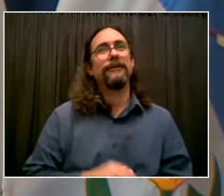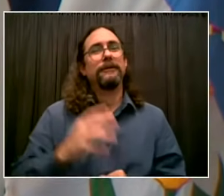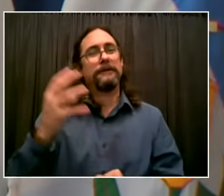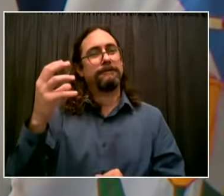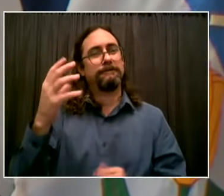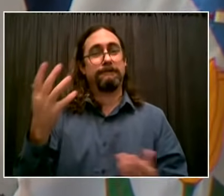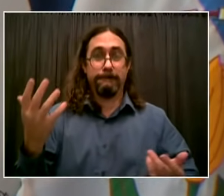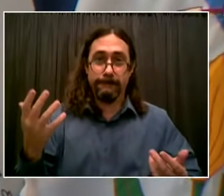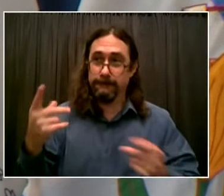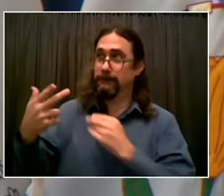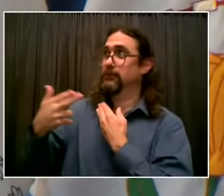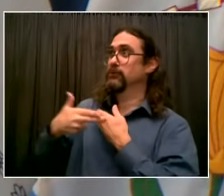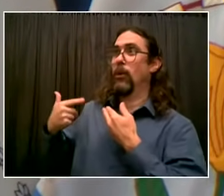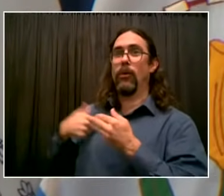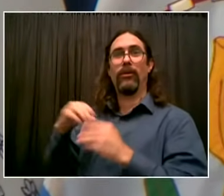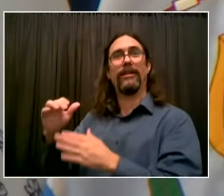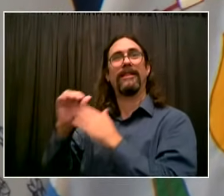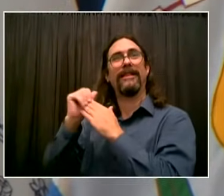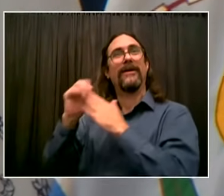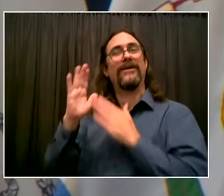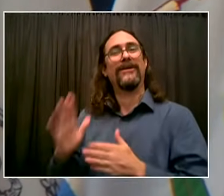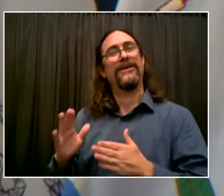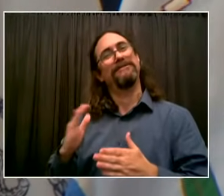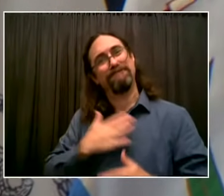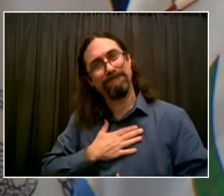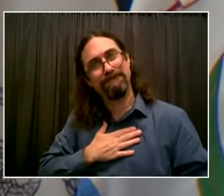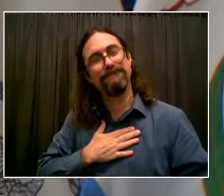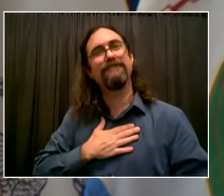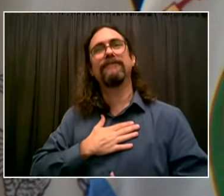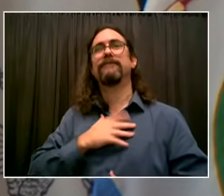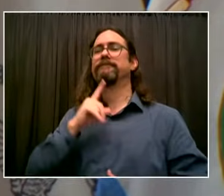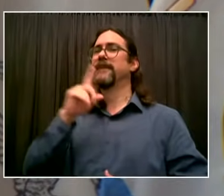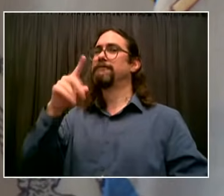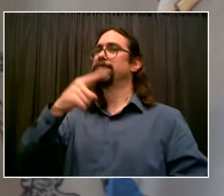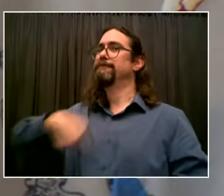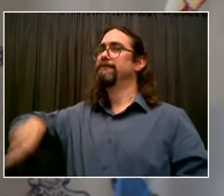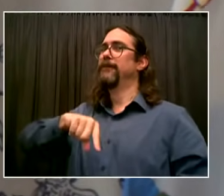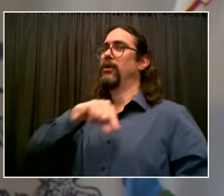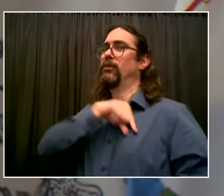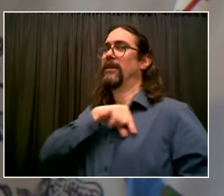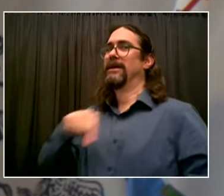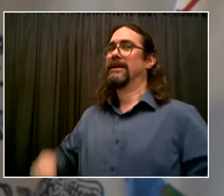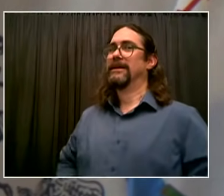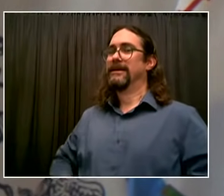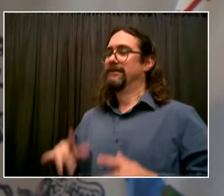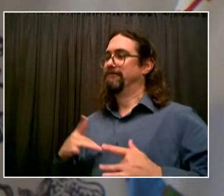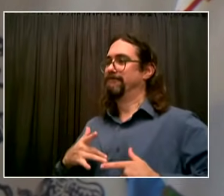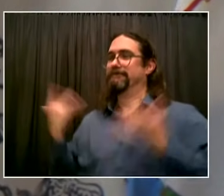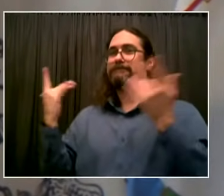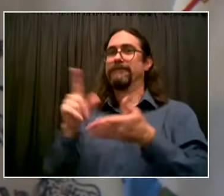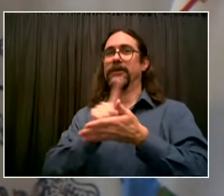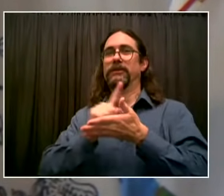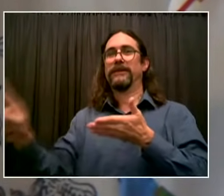CHARGE. BUT FIRST OF ALL LET ME THANK YOU. I KNOW IT'S BEEN AN EXCITING WEEK FOR QUEENS.